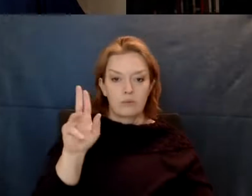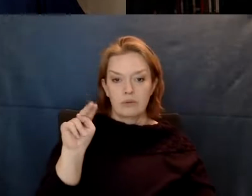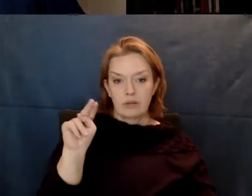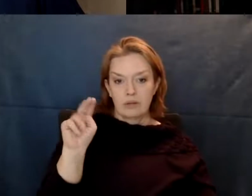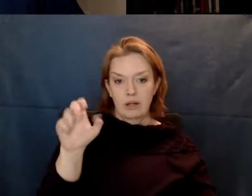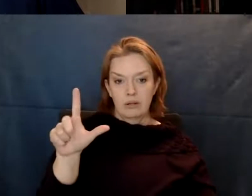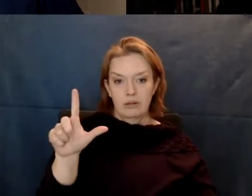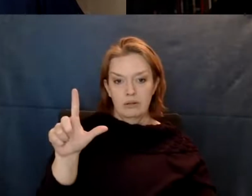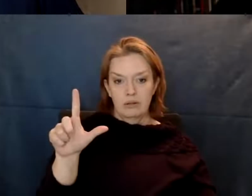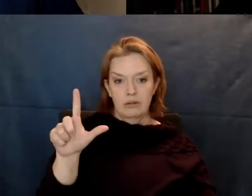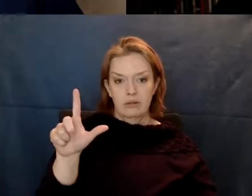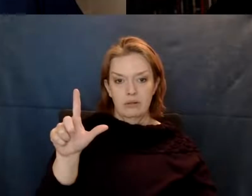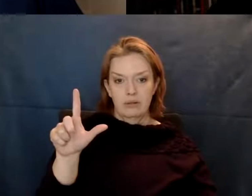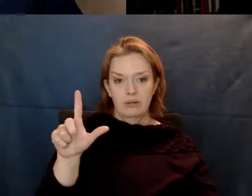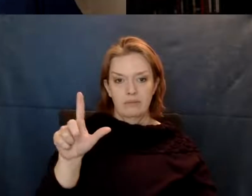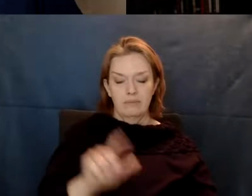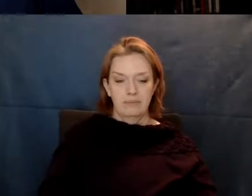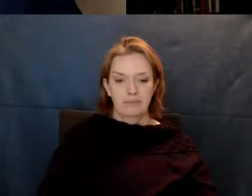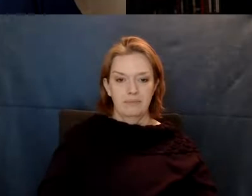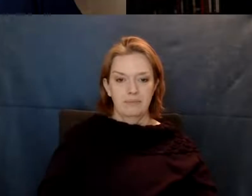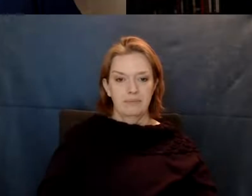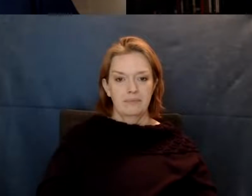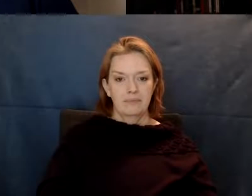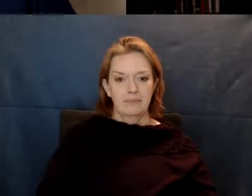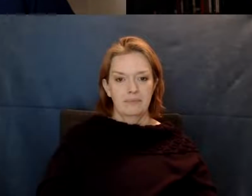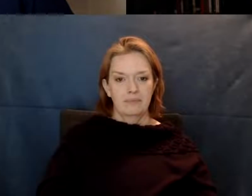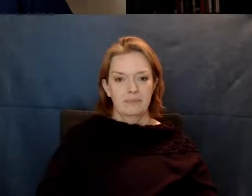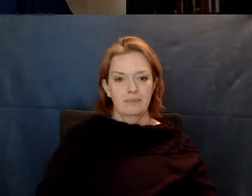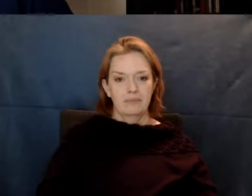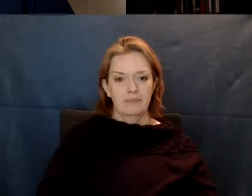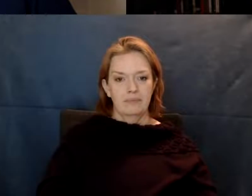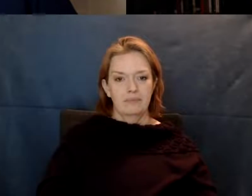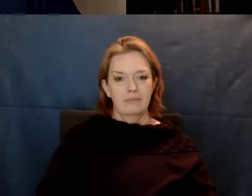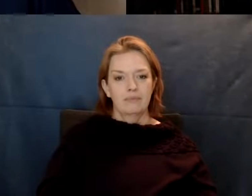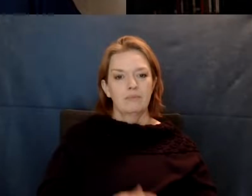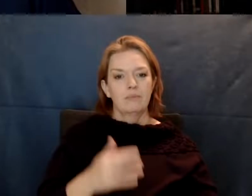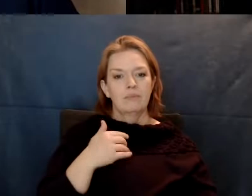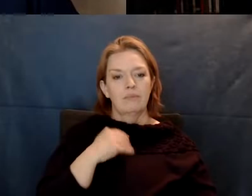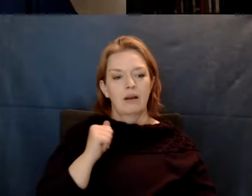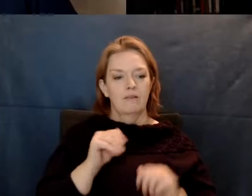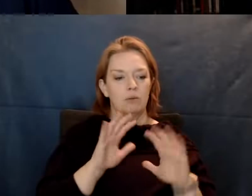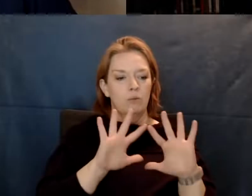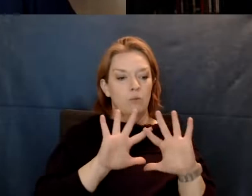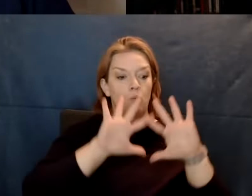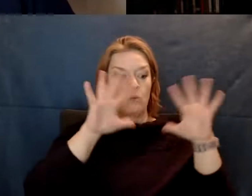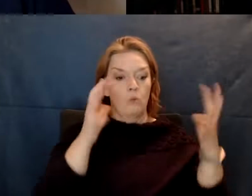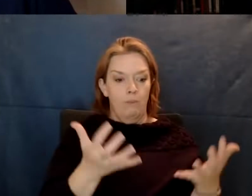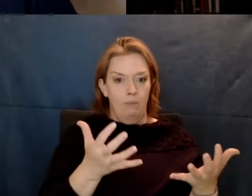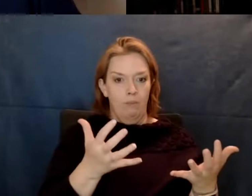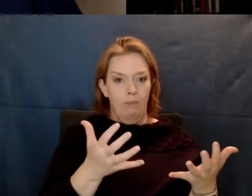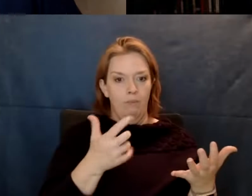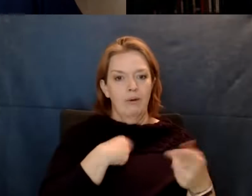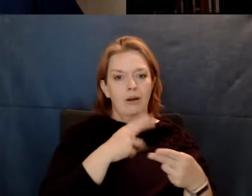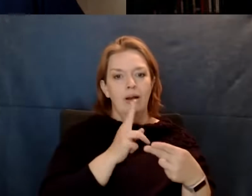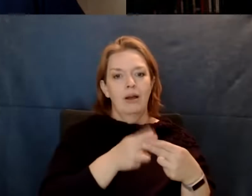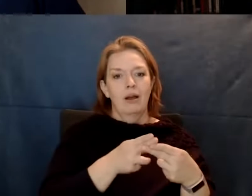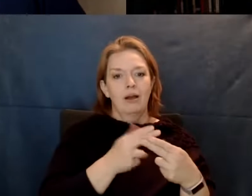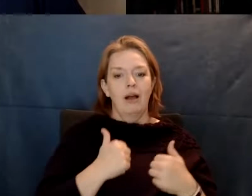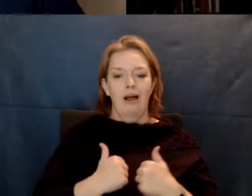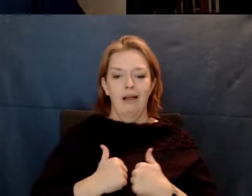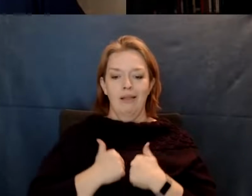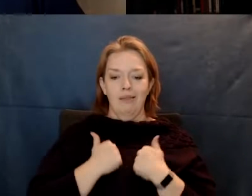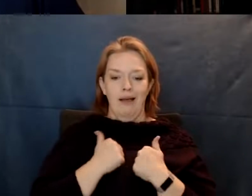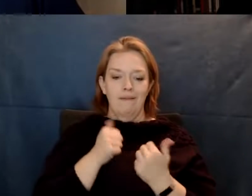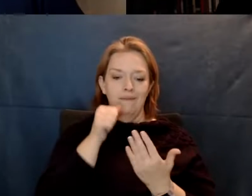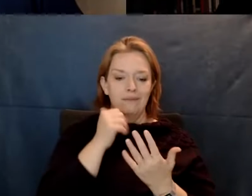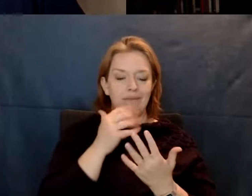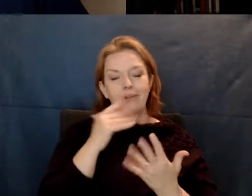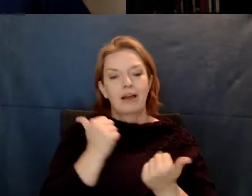I guess, there's the group of them from fallen love letters to the auditory cortex.